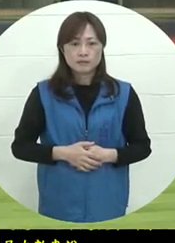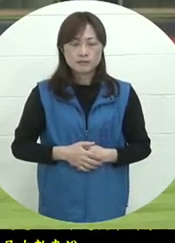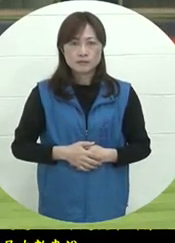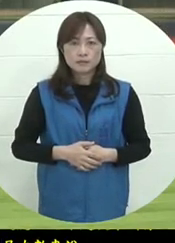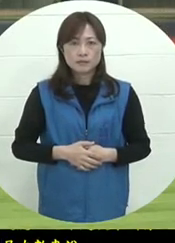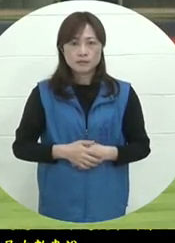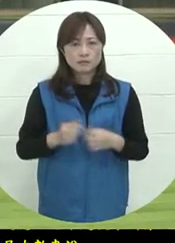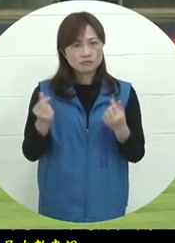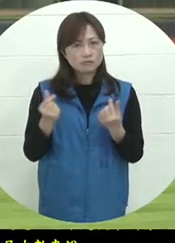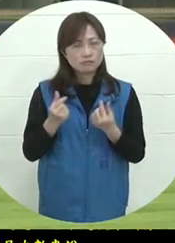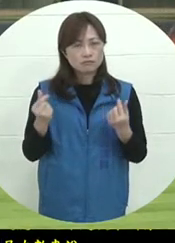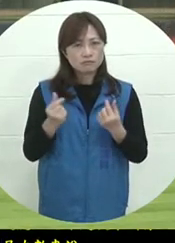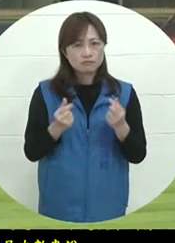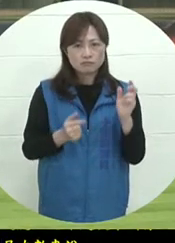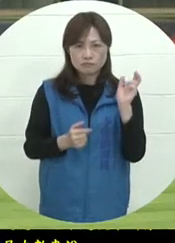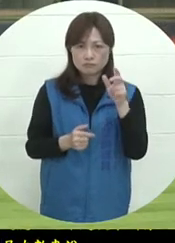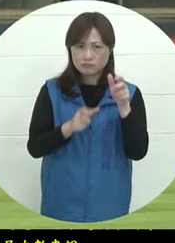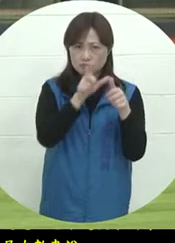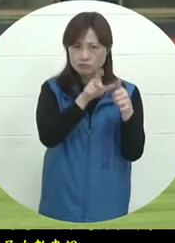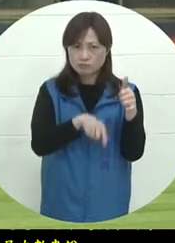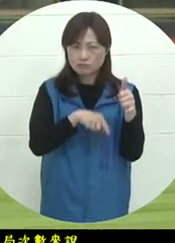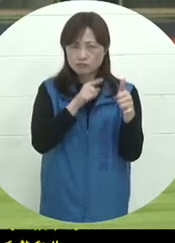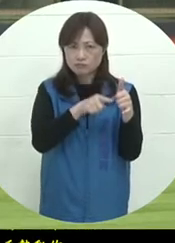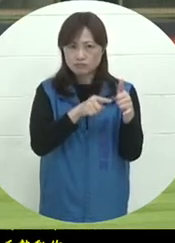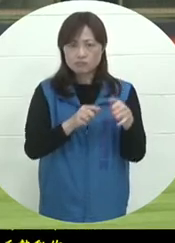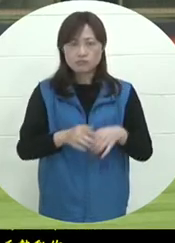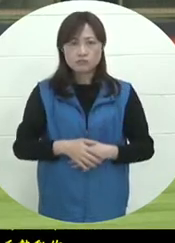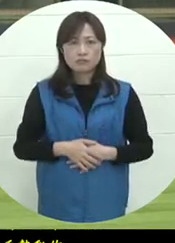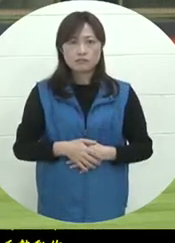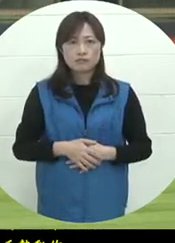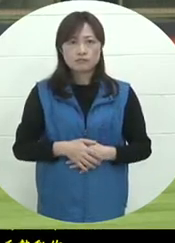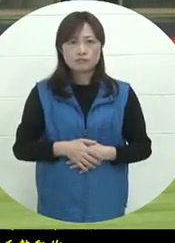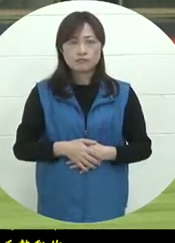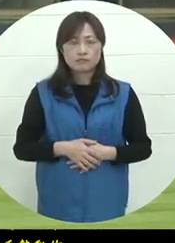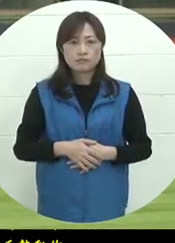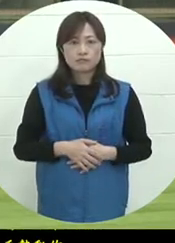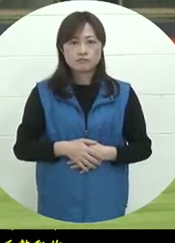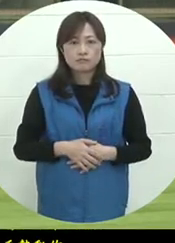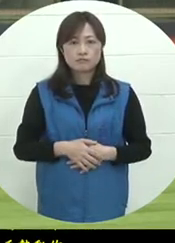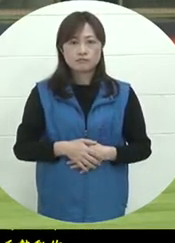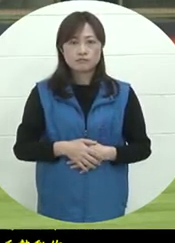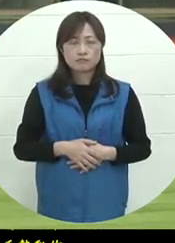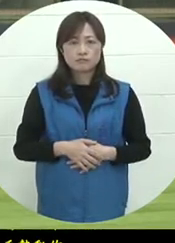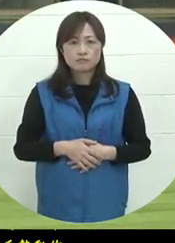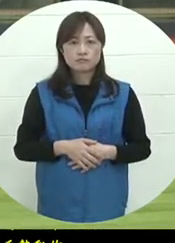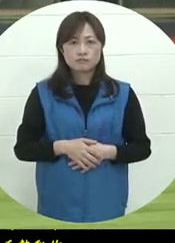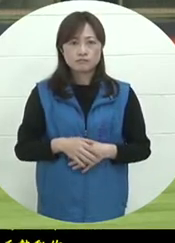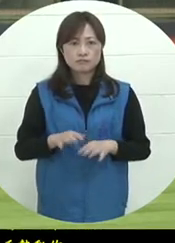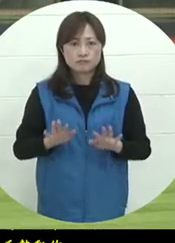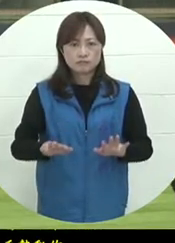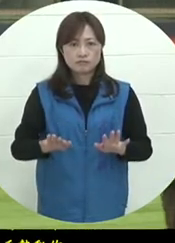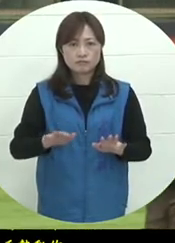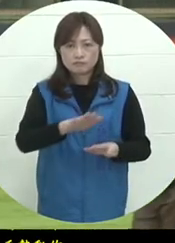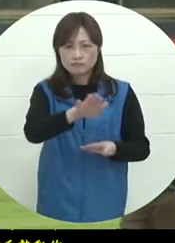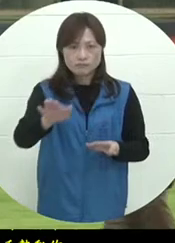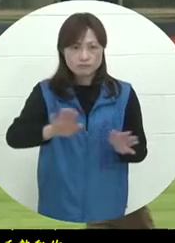This seems to be one of the pitcher. According to one of ours, it is equal to one of the information obtained on the scene .